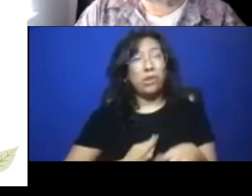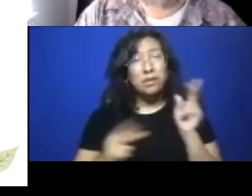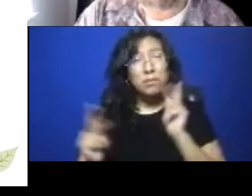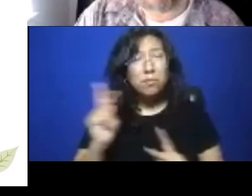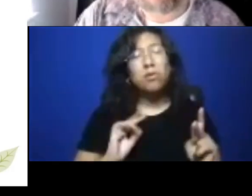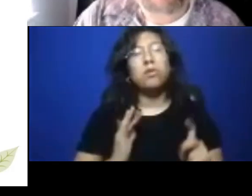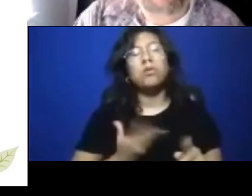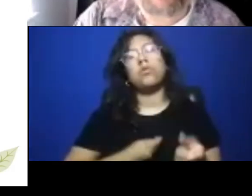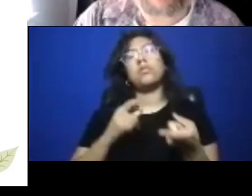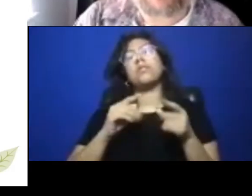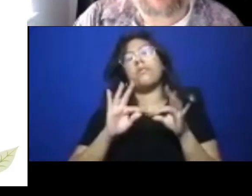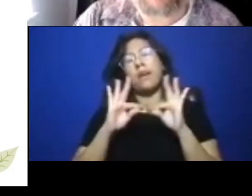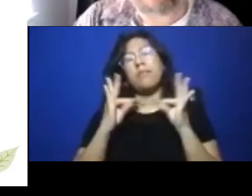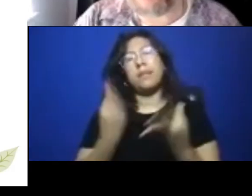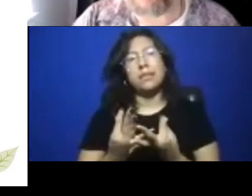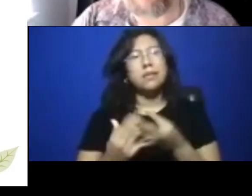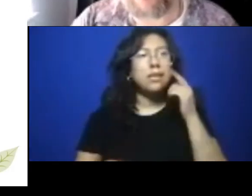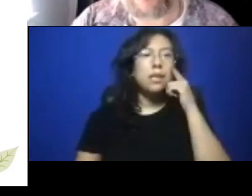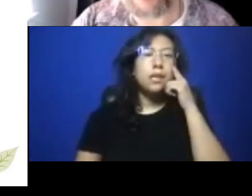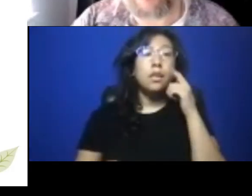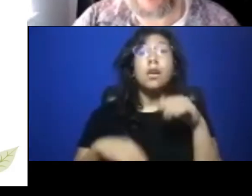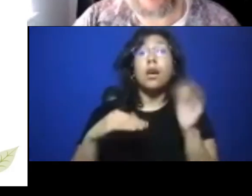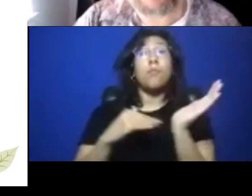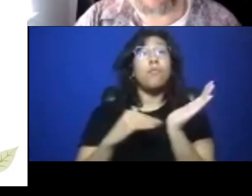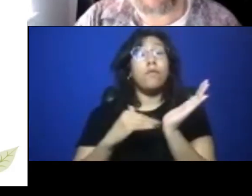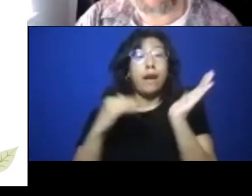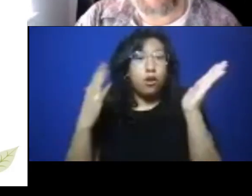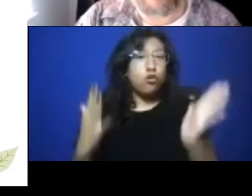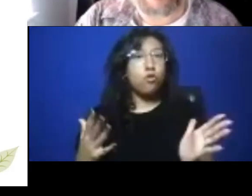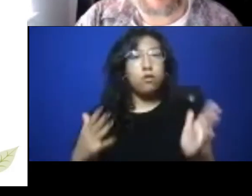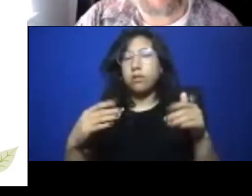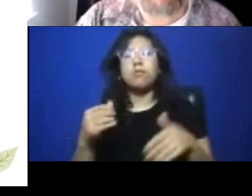Providers can also threaten to withhold gender reforming services or referrals.